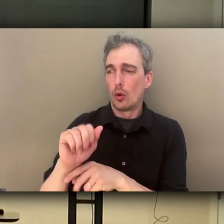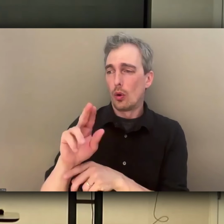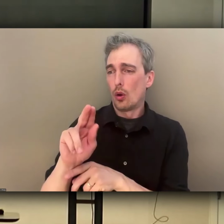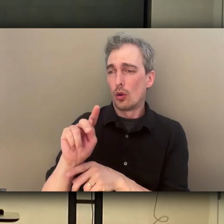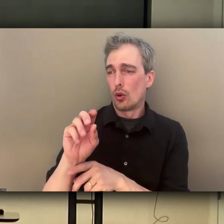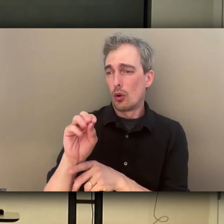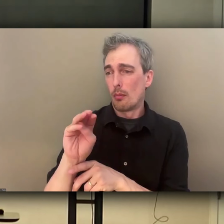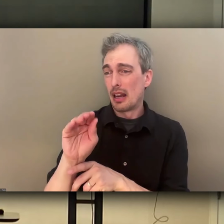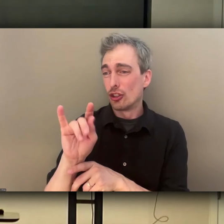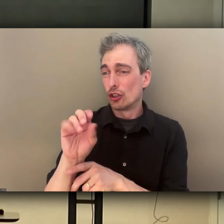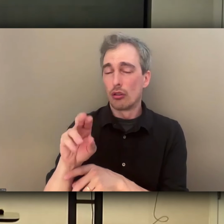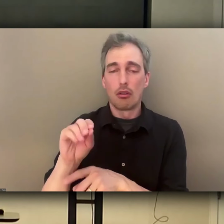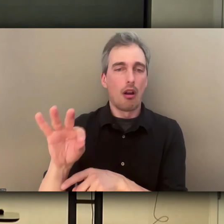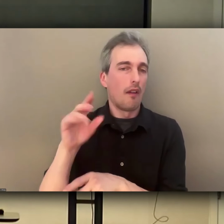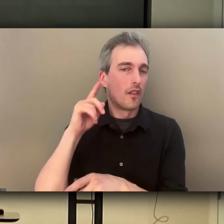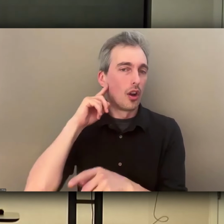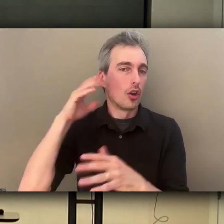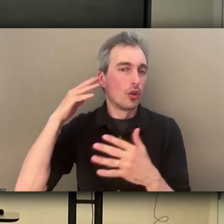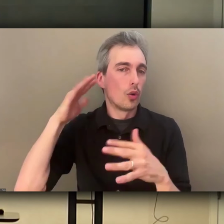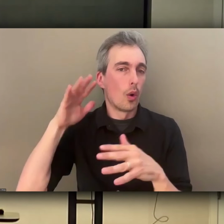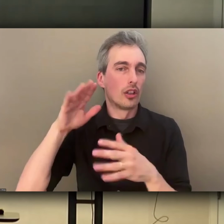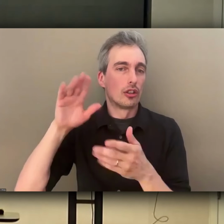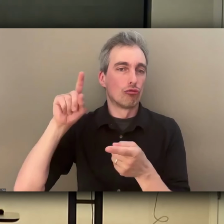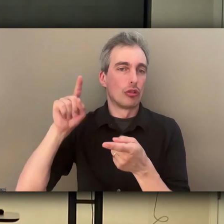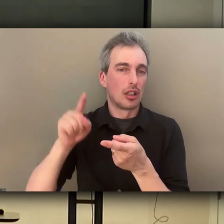Which is to some extent a very basic tool.